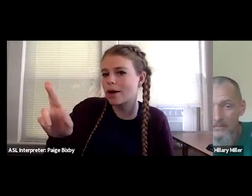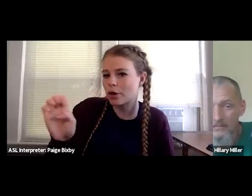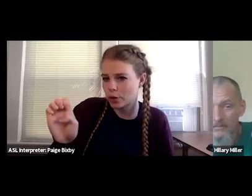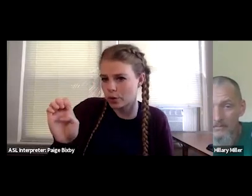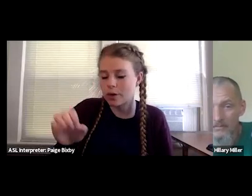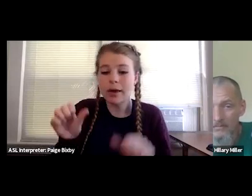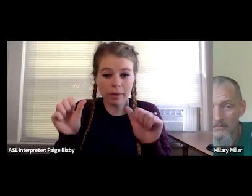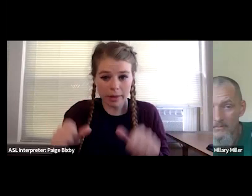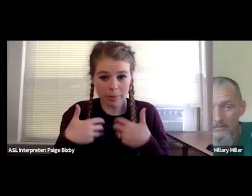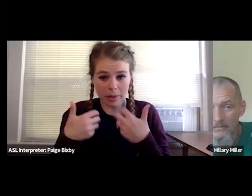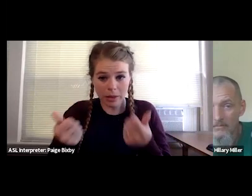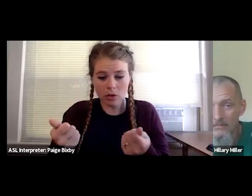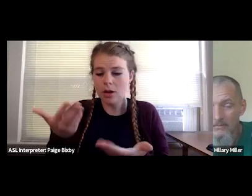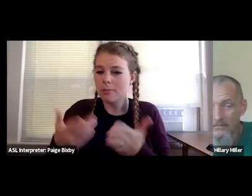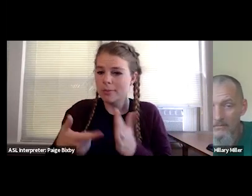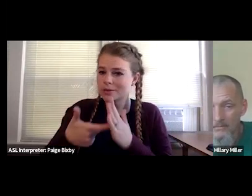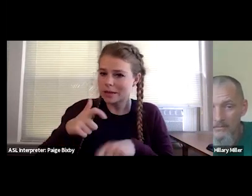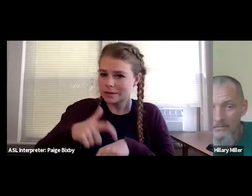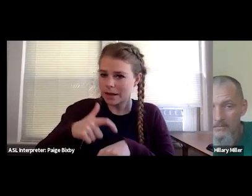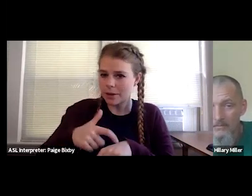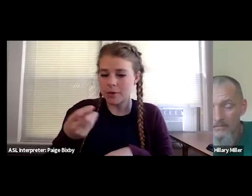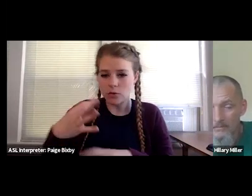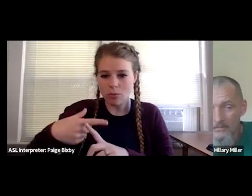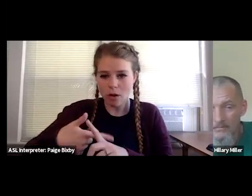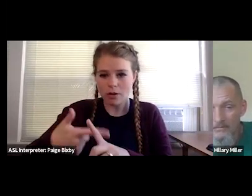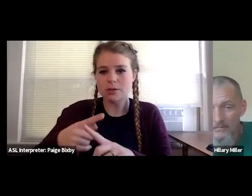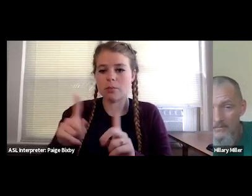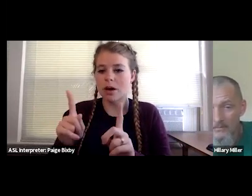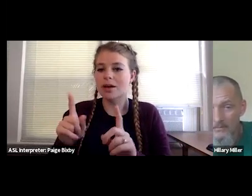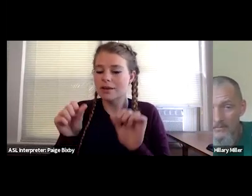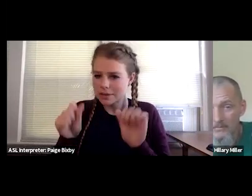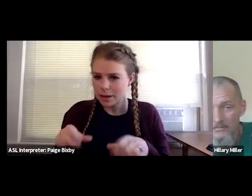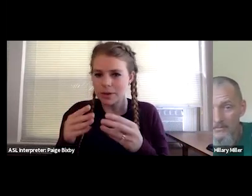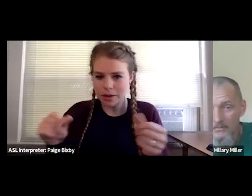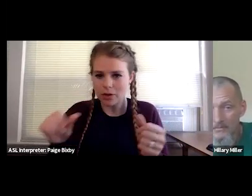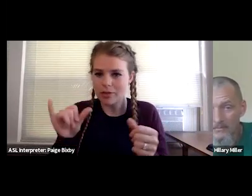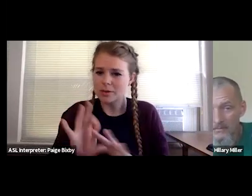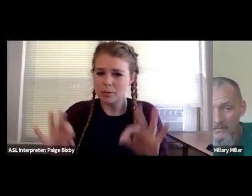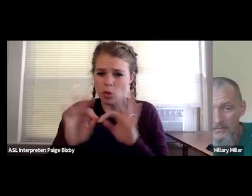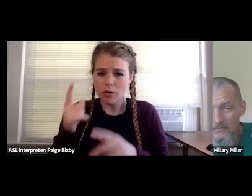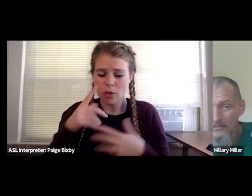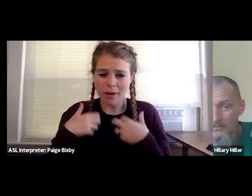but they can be healed, and that's just so important for our healthcare world and our, you know, like agencies, like all of you